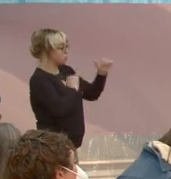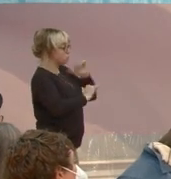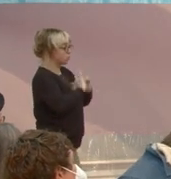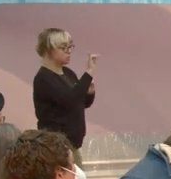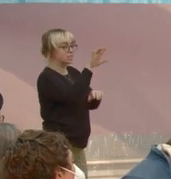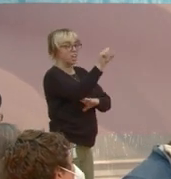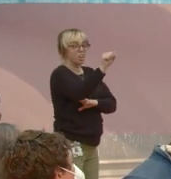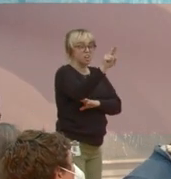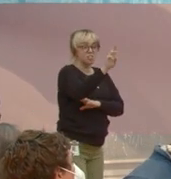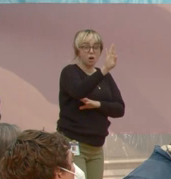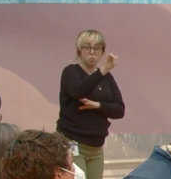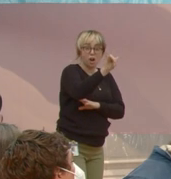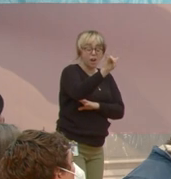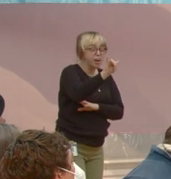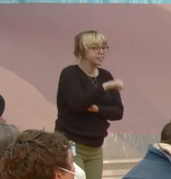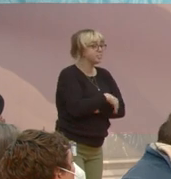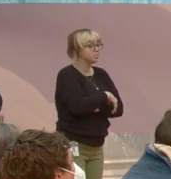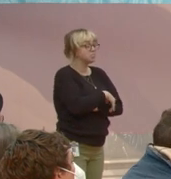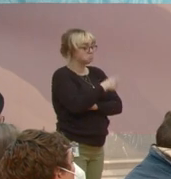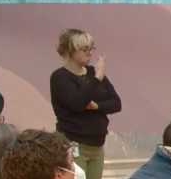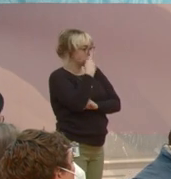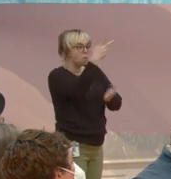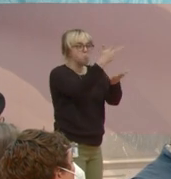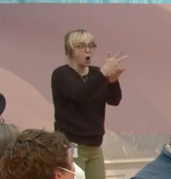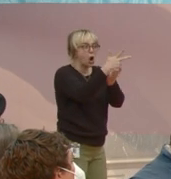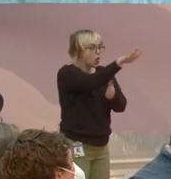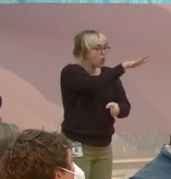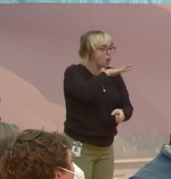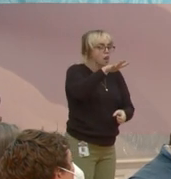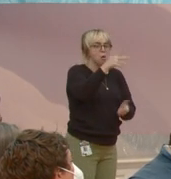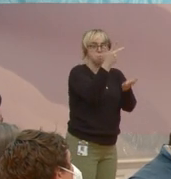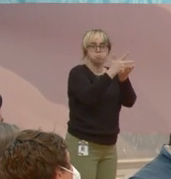a subway, or parking lot of a parking structure, or like